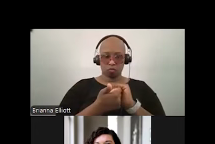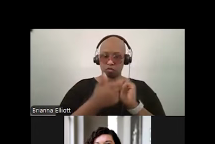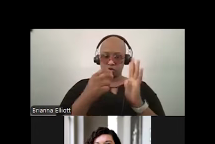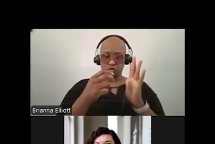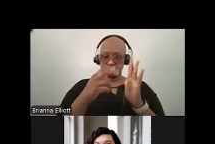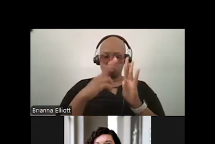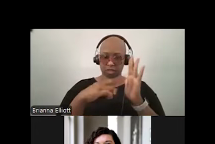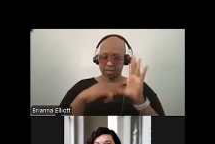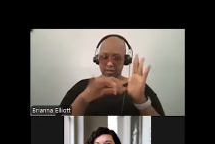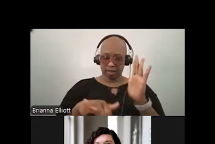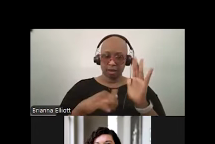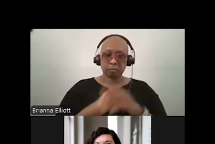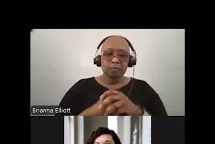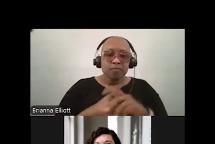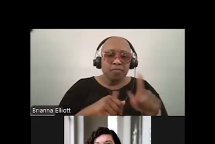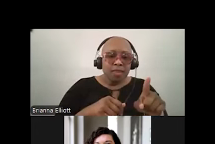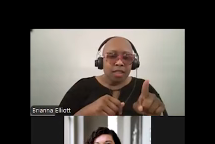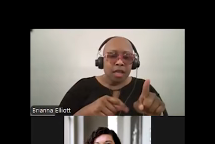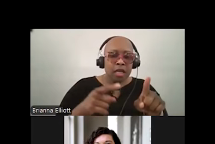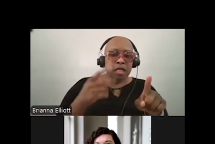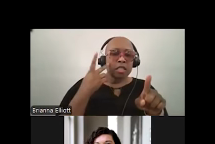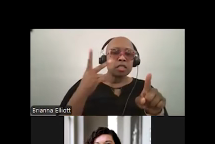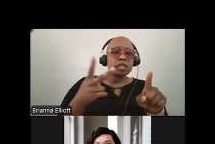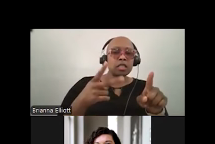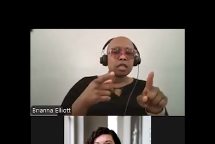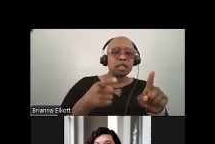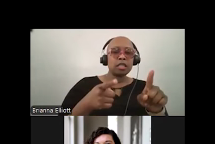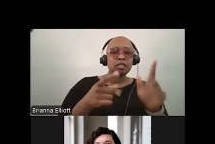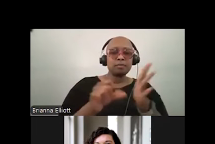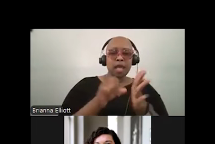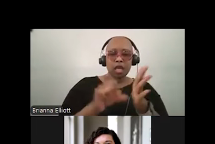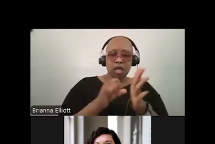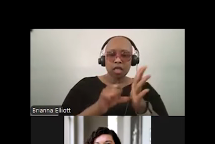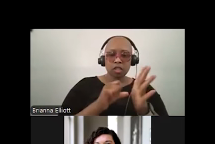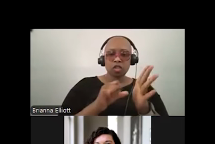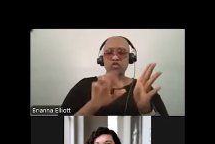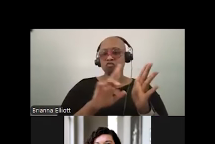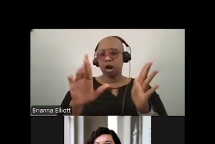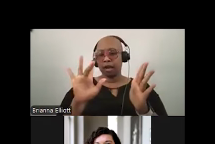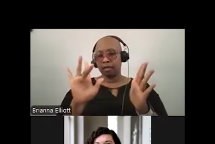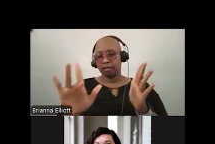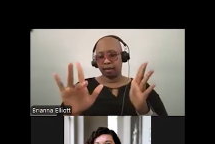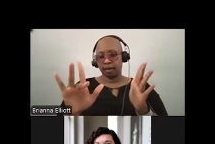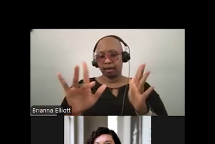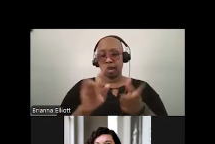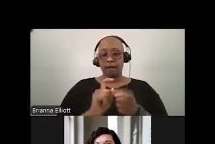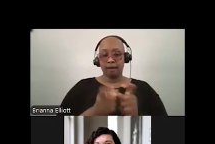text for that hyperlink. So I can rightclick on that. I can edit my hyperlink and right here